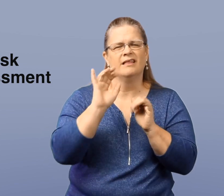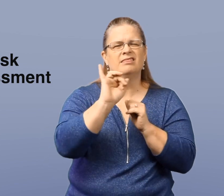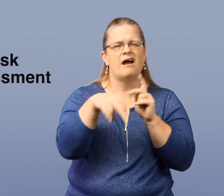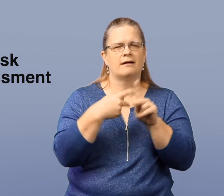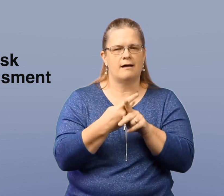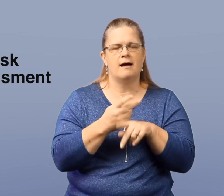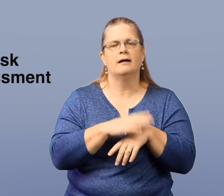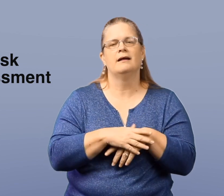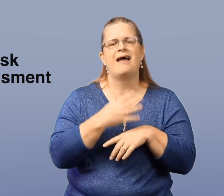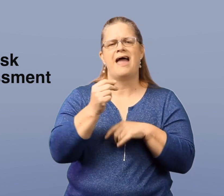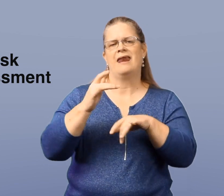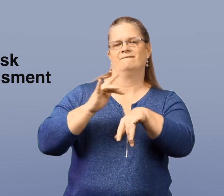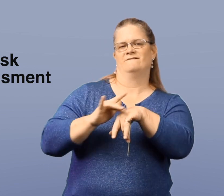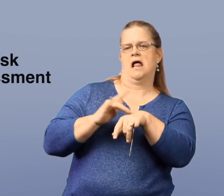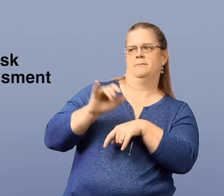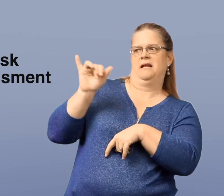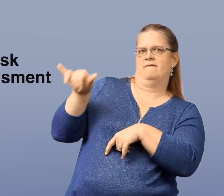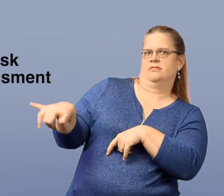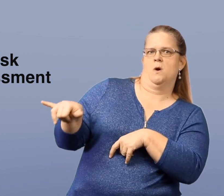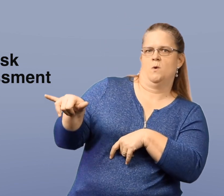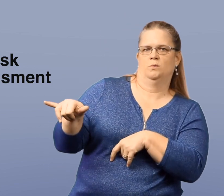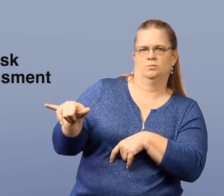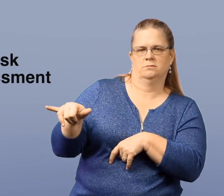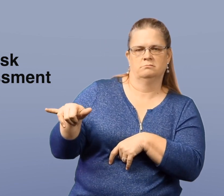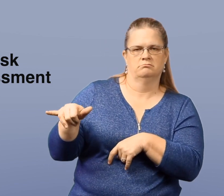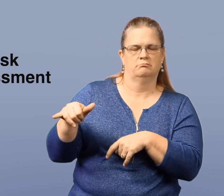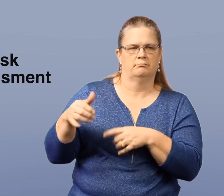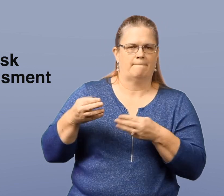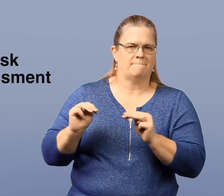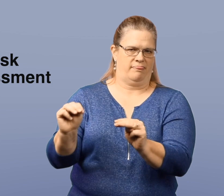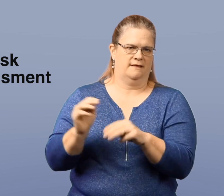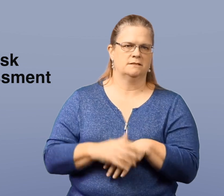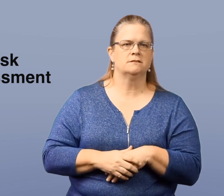and others that could be used as a method of suicide.